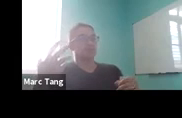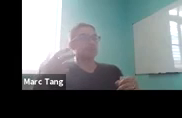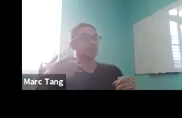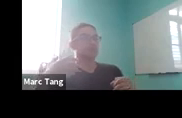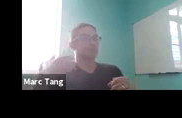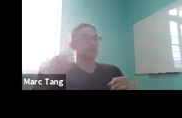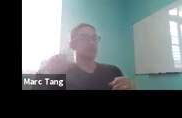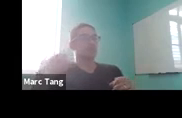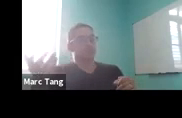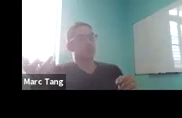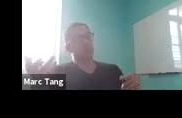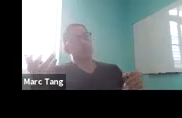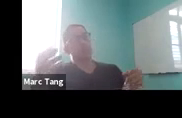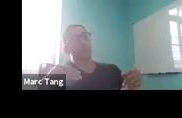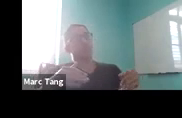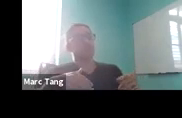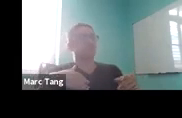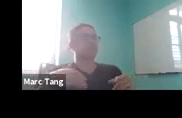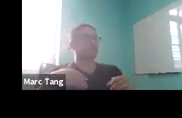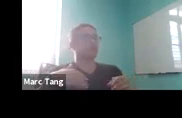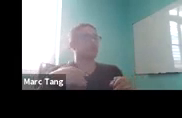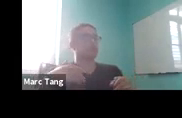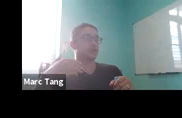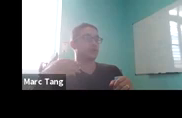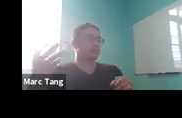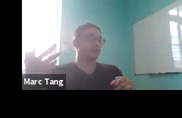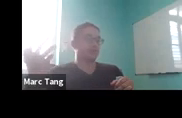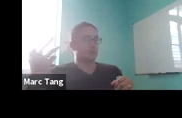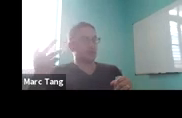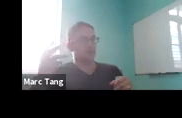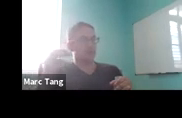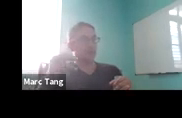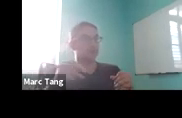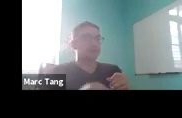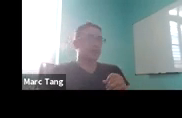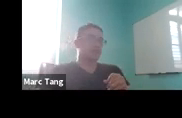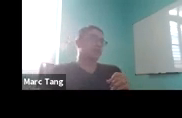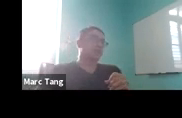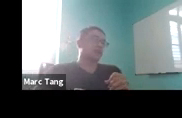which means that in those corpora the object is almost always before the something like that